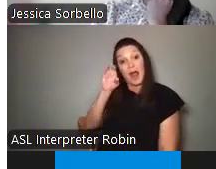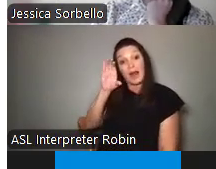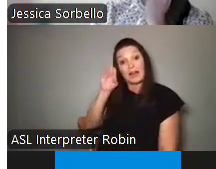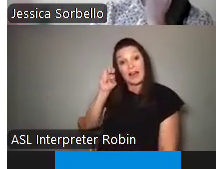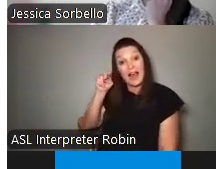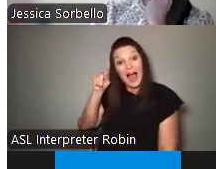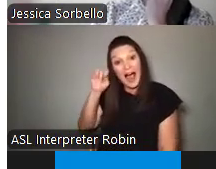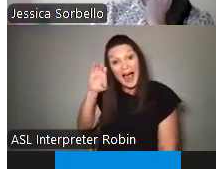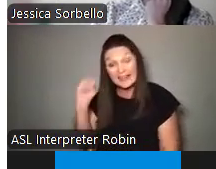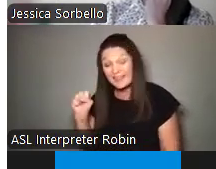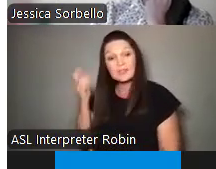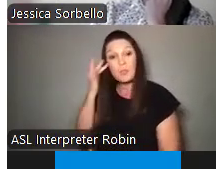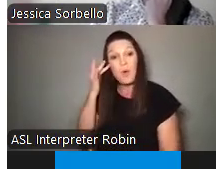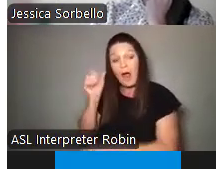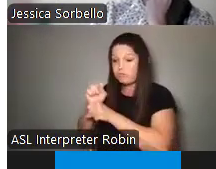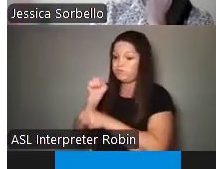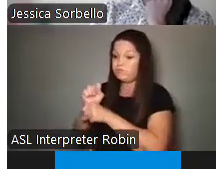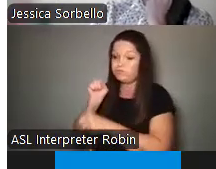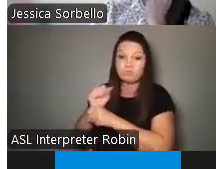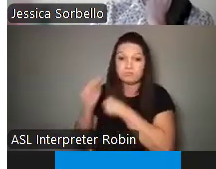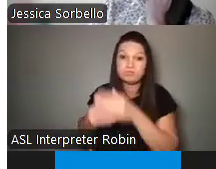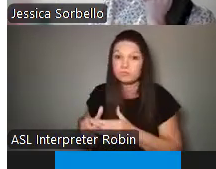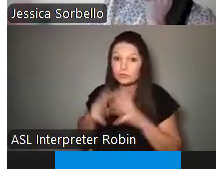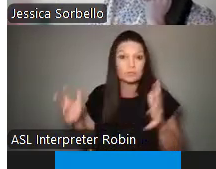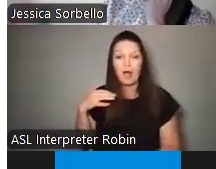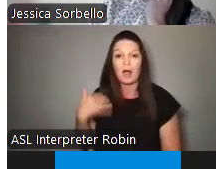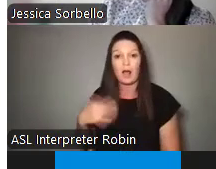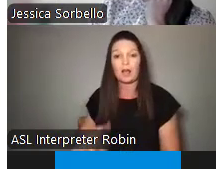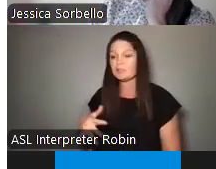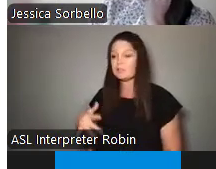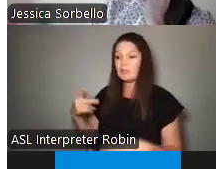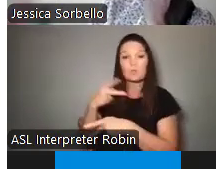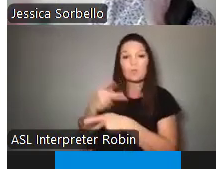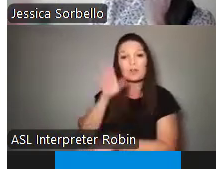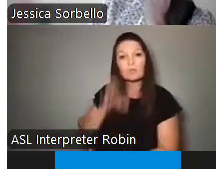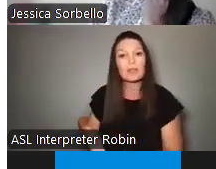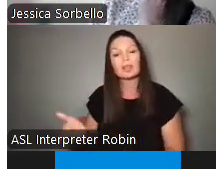»JESSICA SORBELLO: Also the idea smoking pot is clearly serving a purpose and recognizing everything